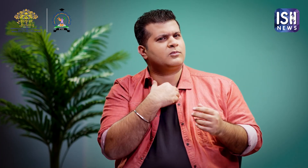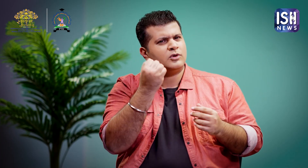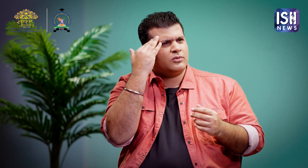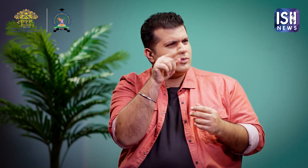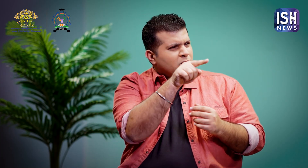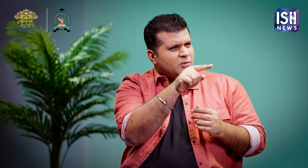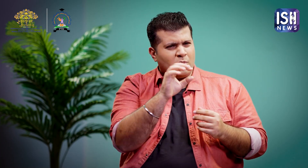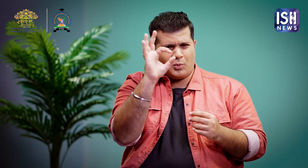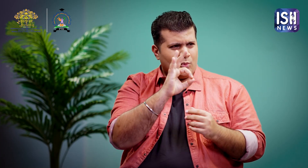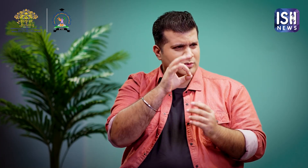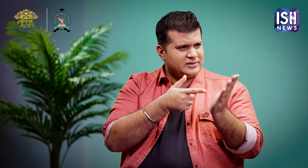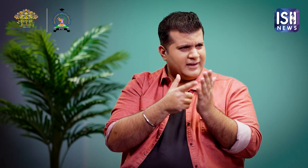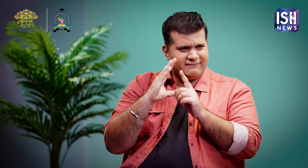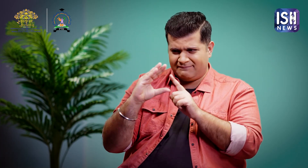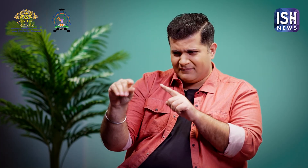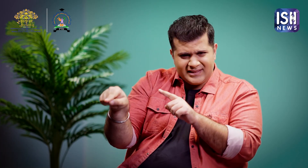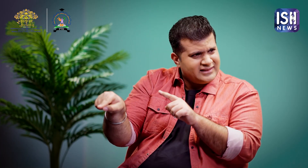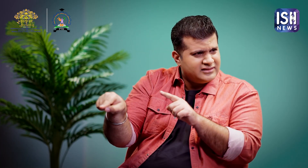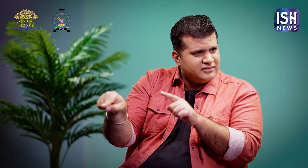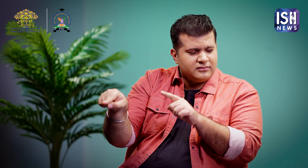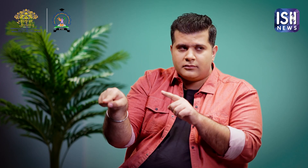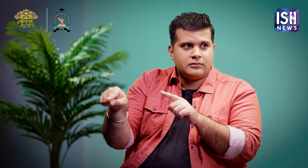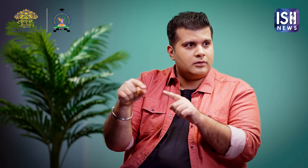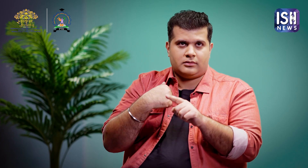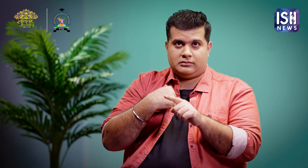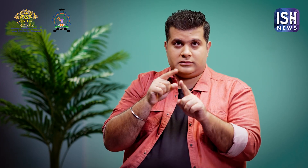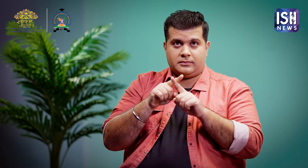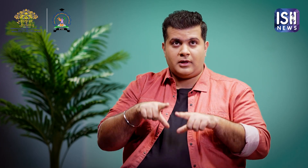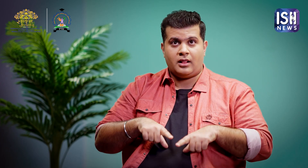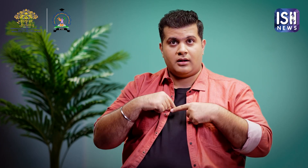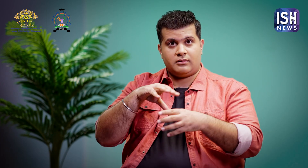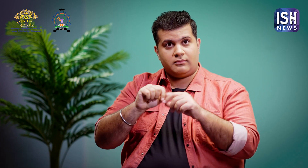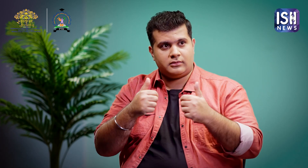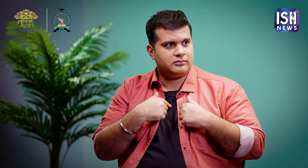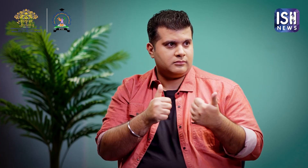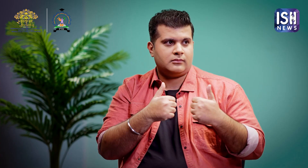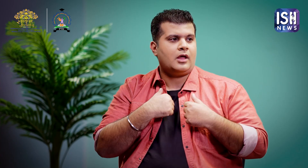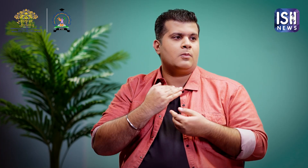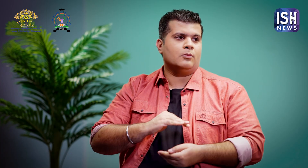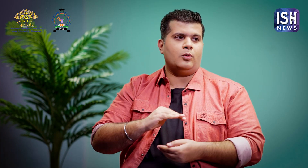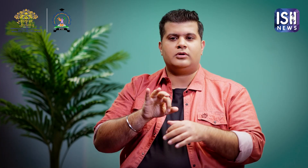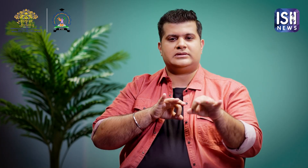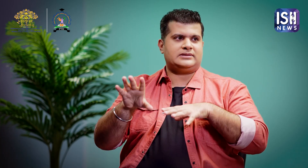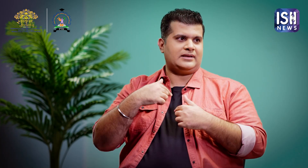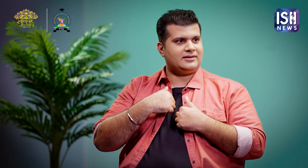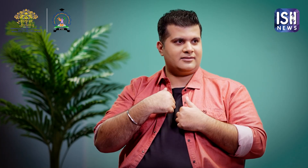You are from the remote village of Orissa, which I cannot imagine myself living there since I'm born in a city.